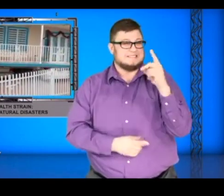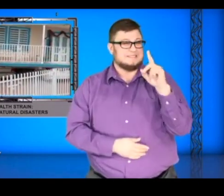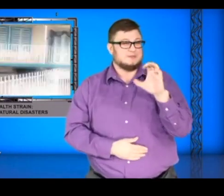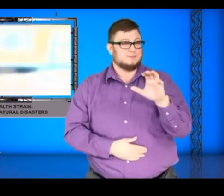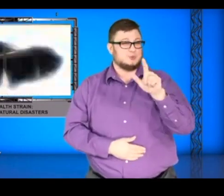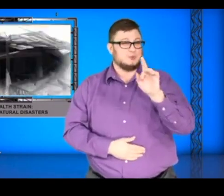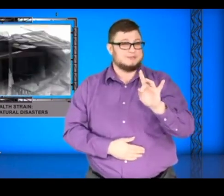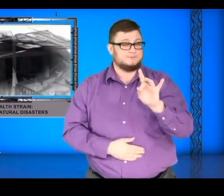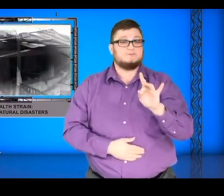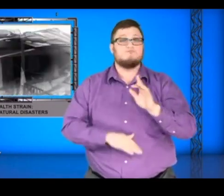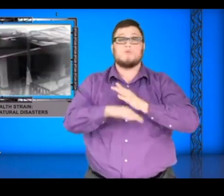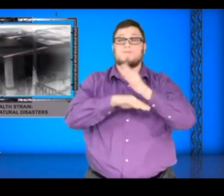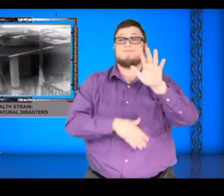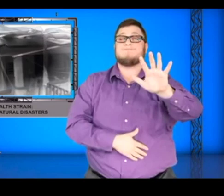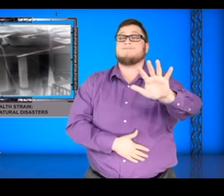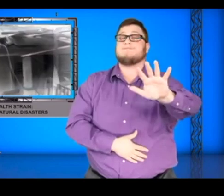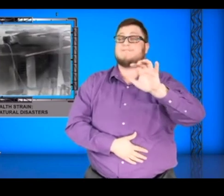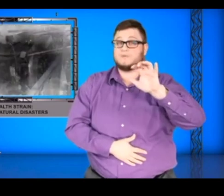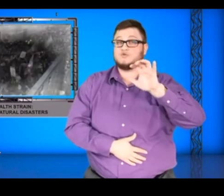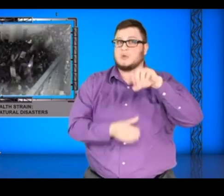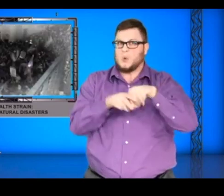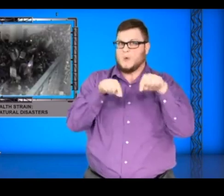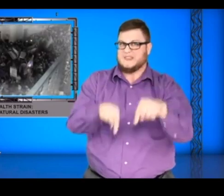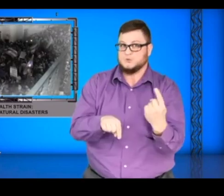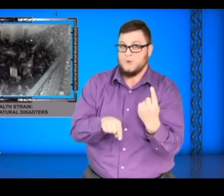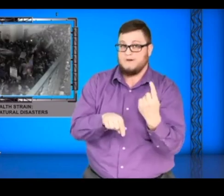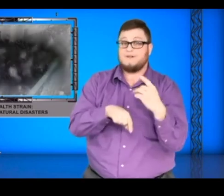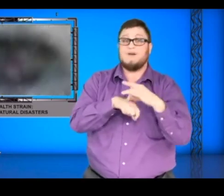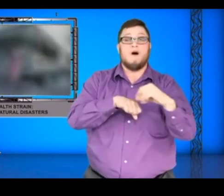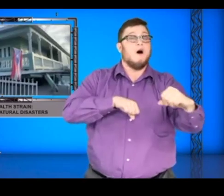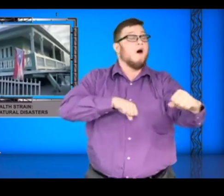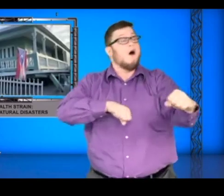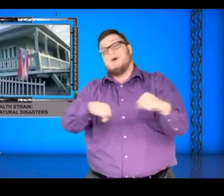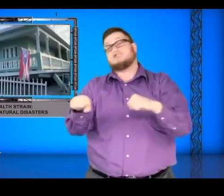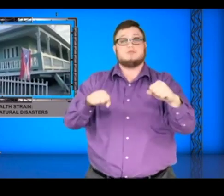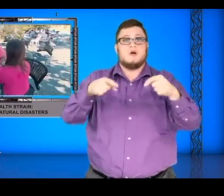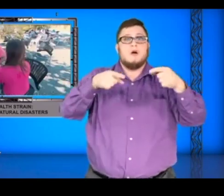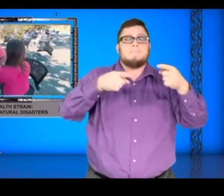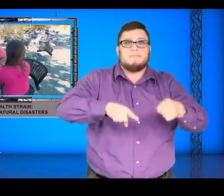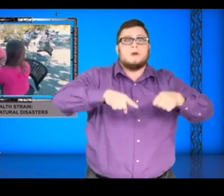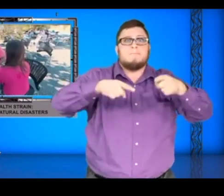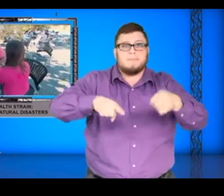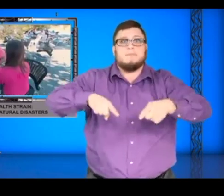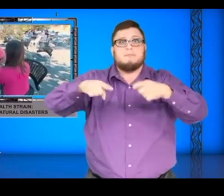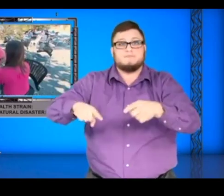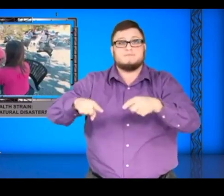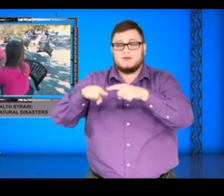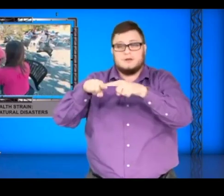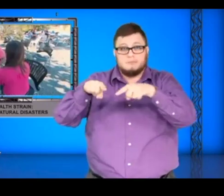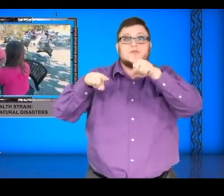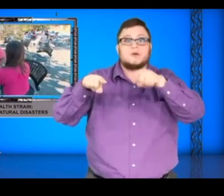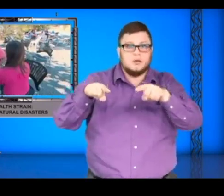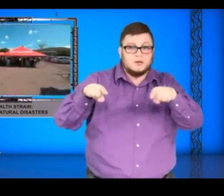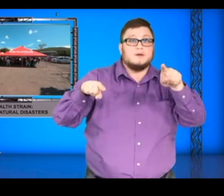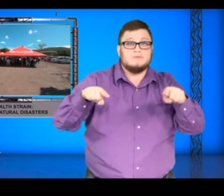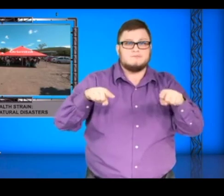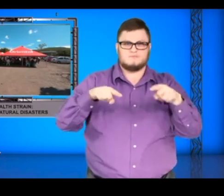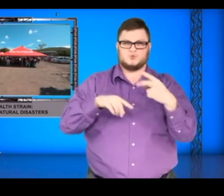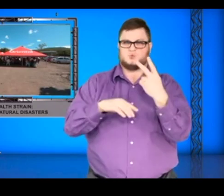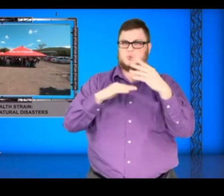Tuesday's earthquake was one of about 500 quakes of magnitude 2 or greater that have